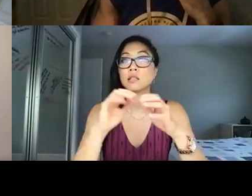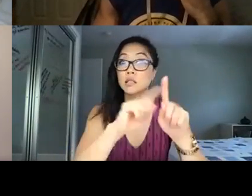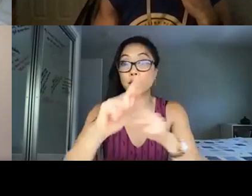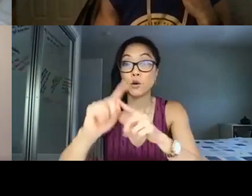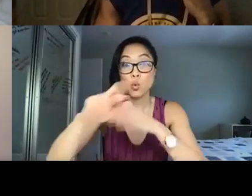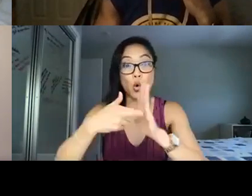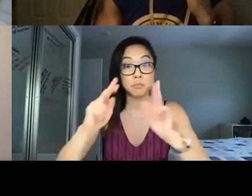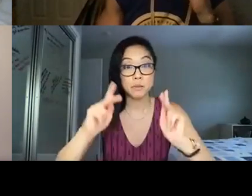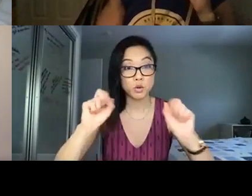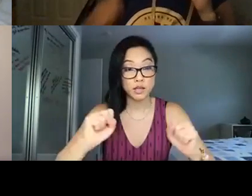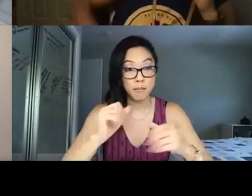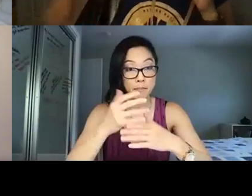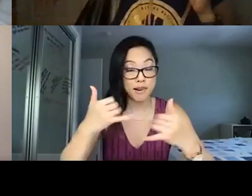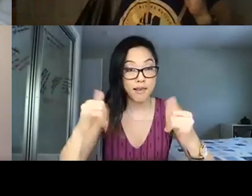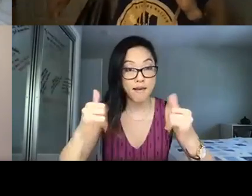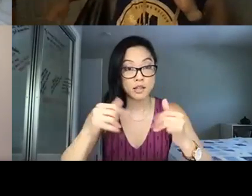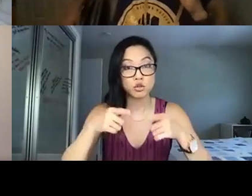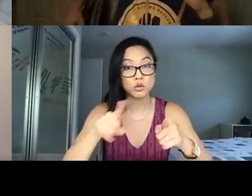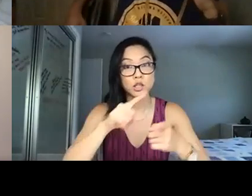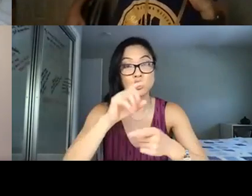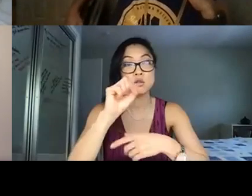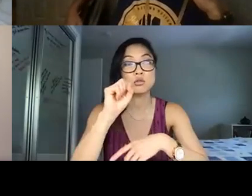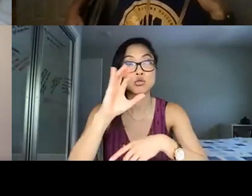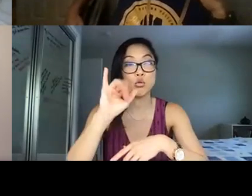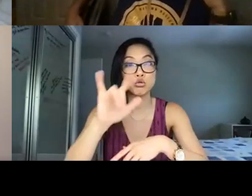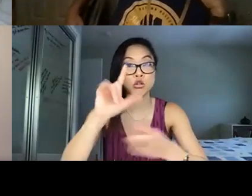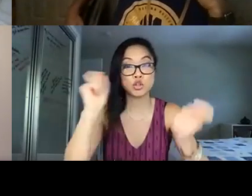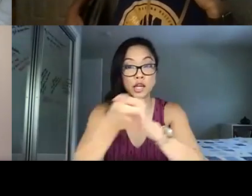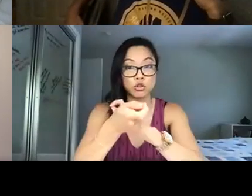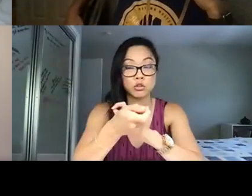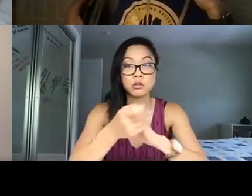People can be weaver or healers, disrupters, visionaries, guides,